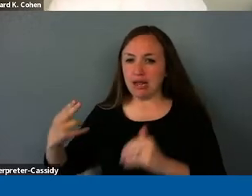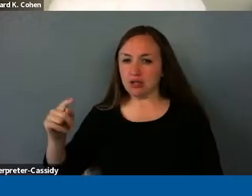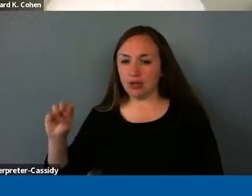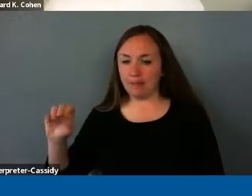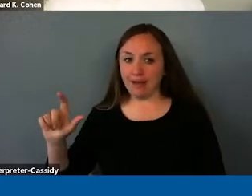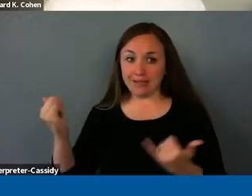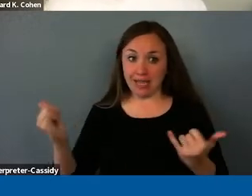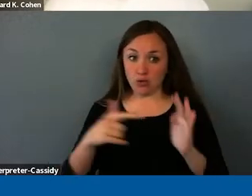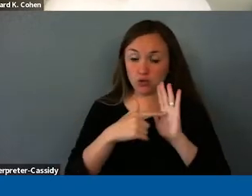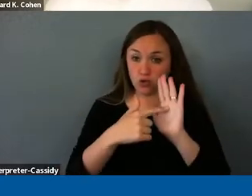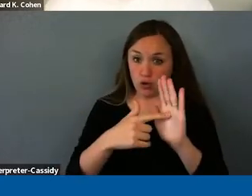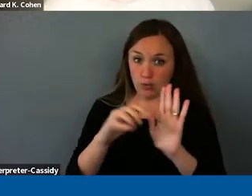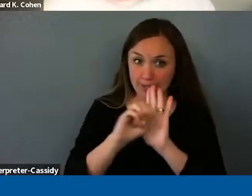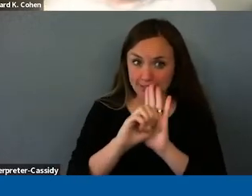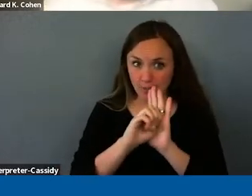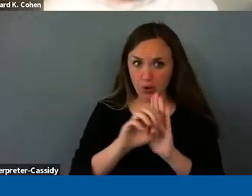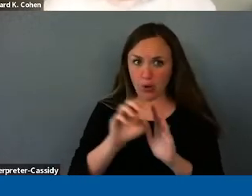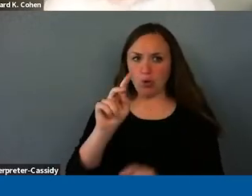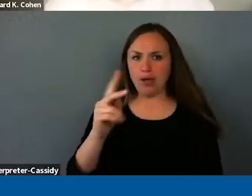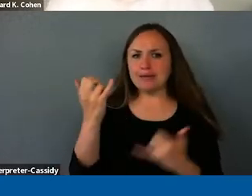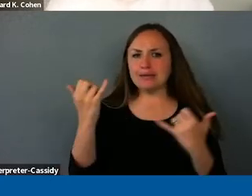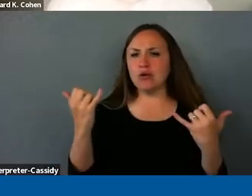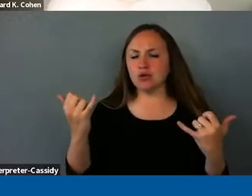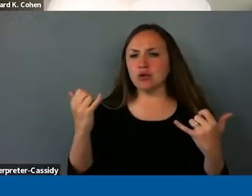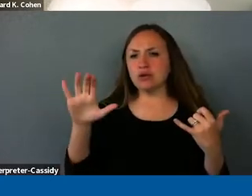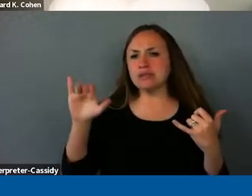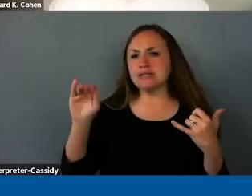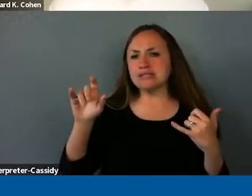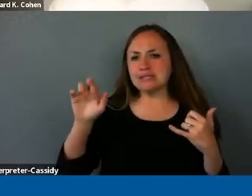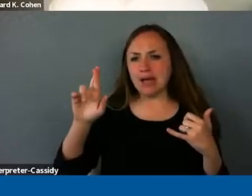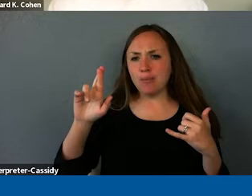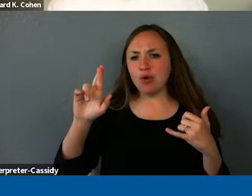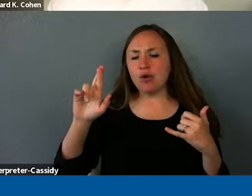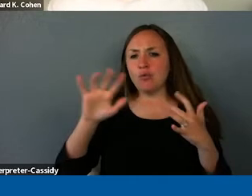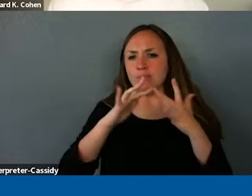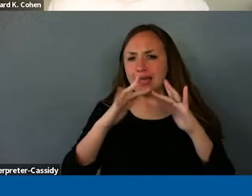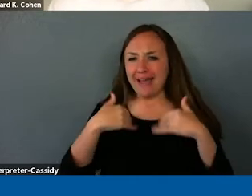Let's say your cyber application has a collapse menu and you're using a link because it's easy to style it,